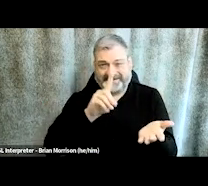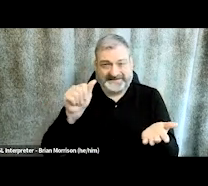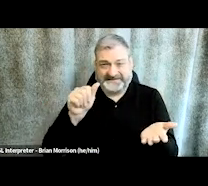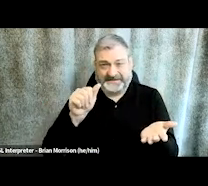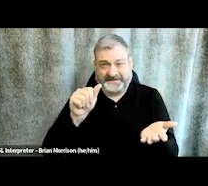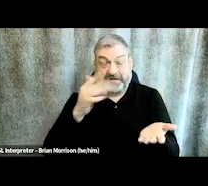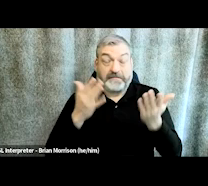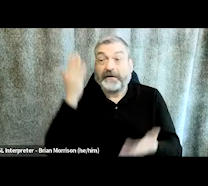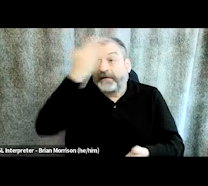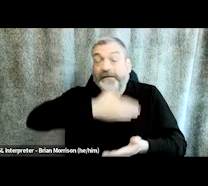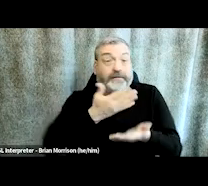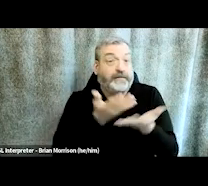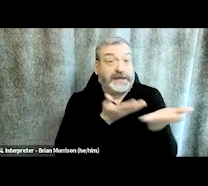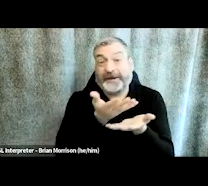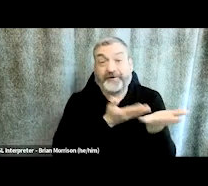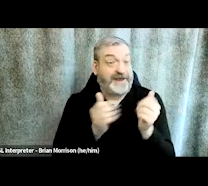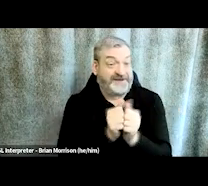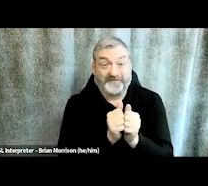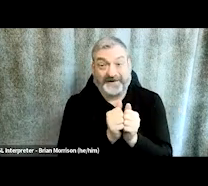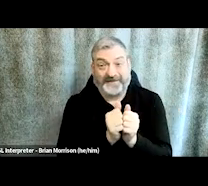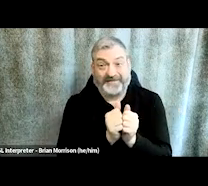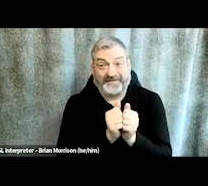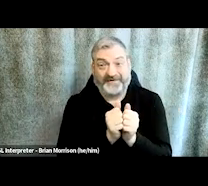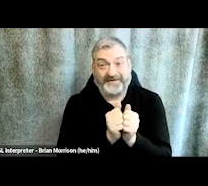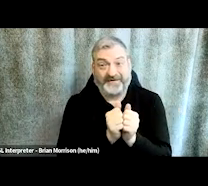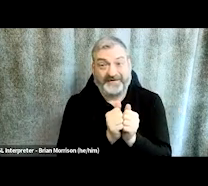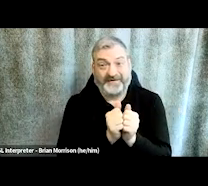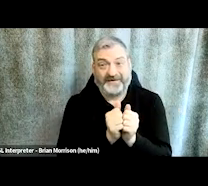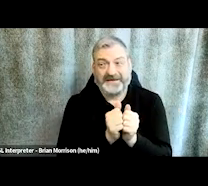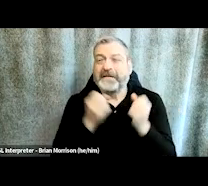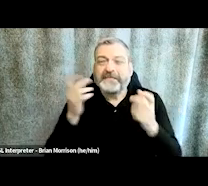with people with disabilities a lot, often think that disabilities are binary.